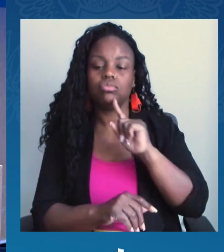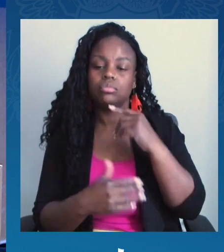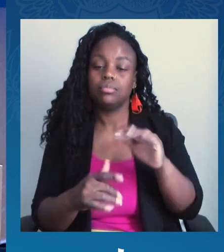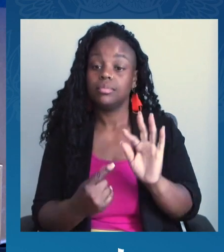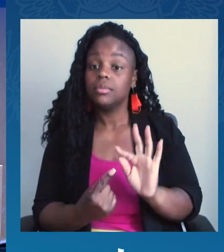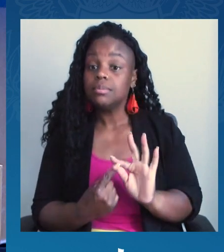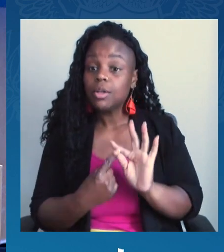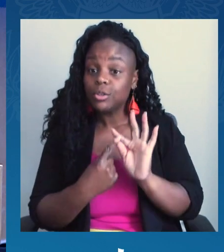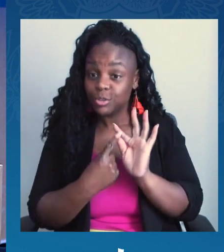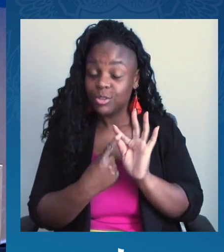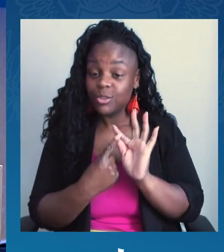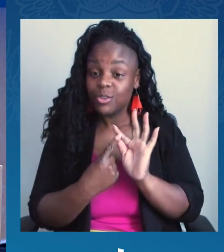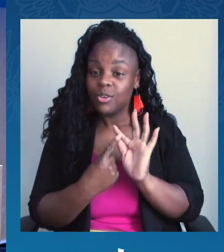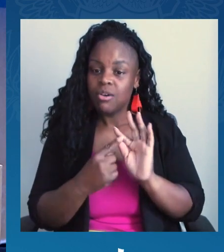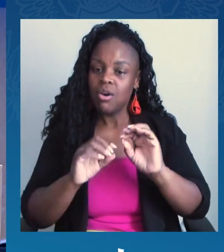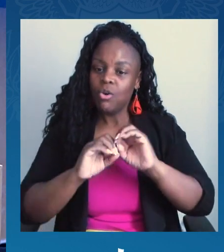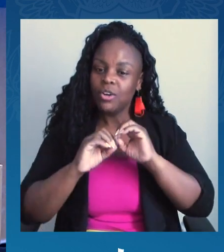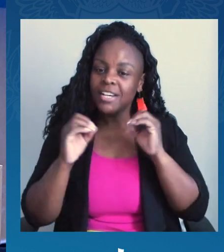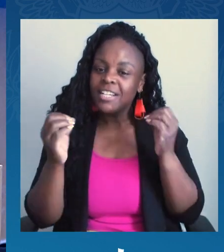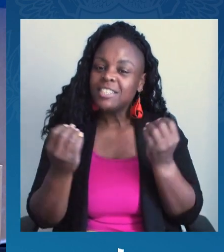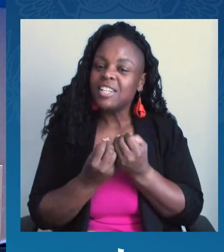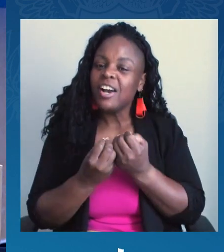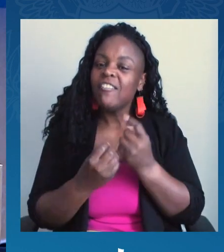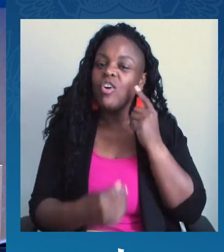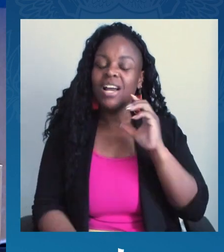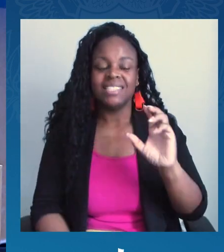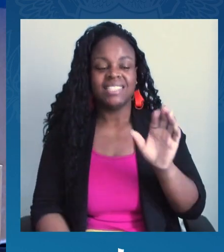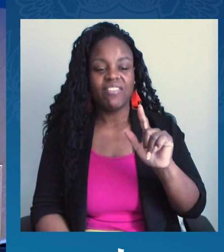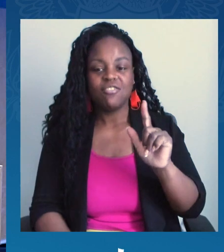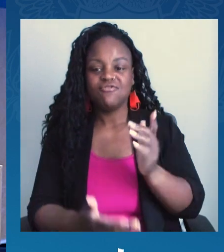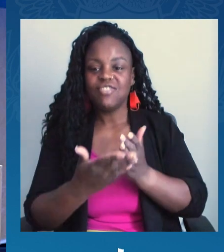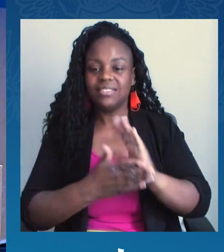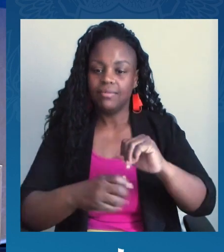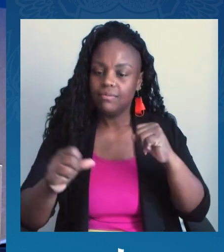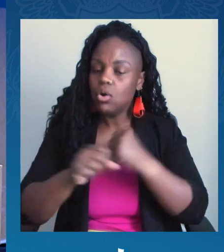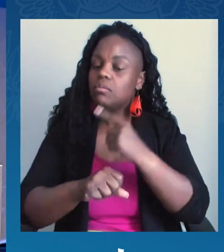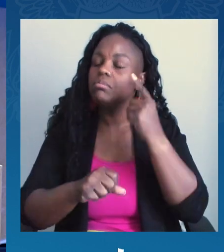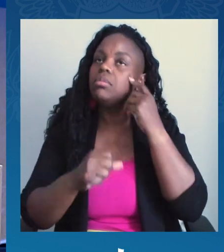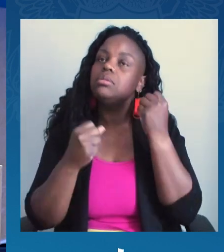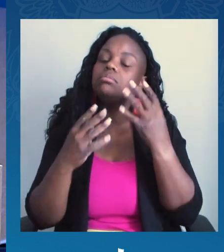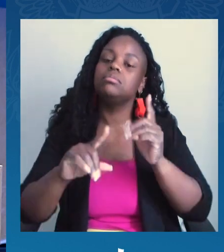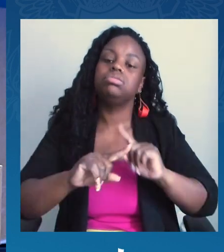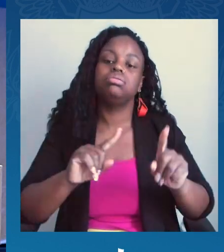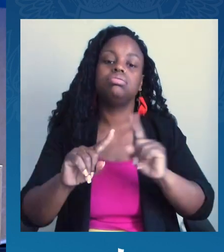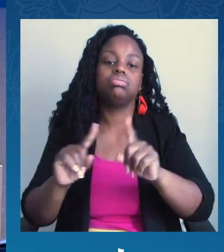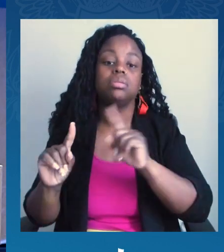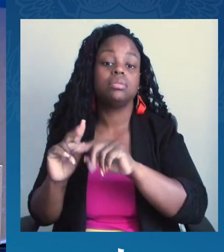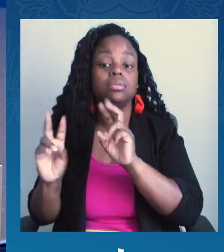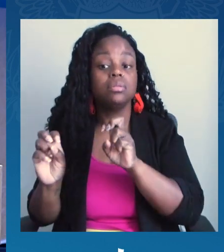On the civil rights front lawn, fighting for so many things. And before we get into some questions of the day